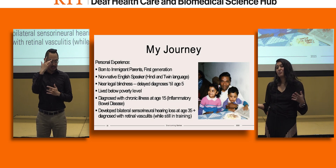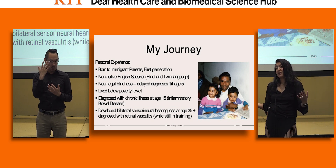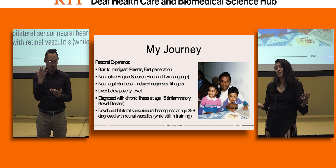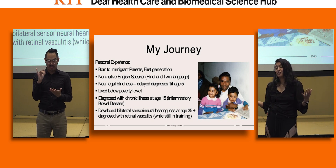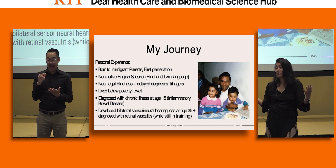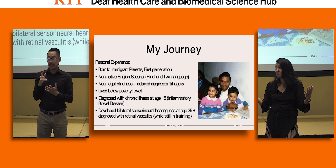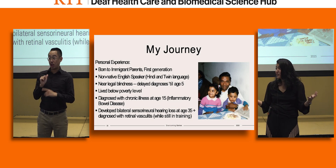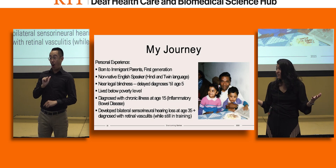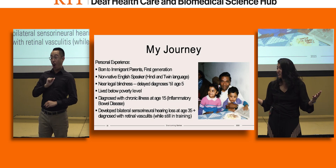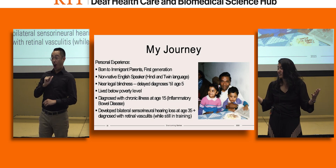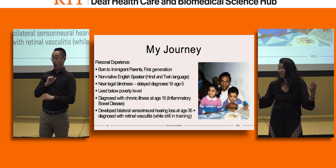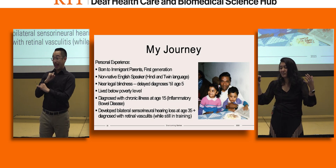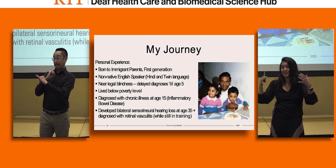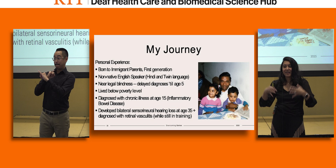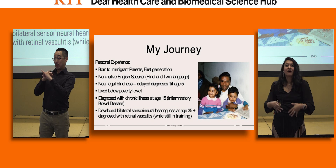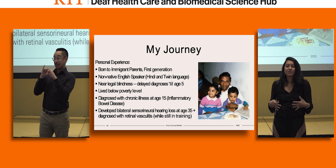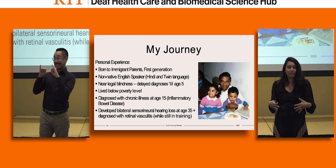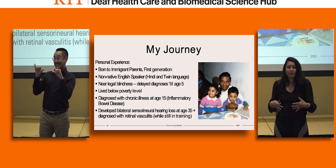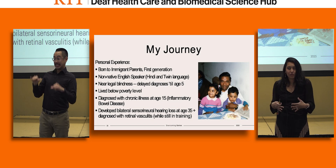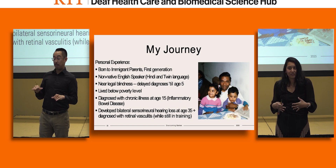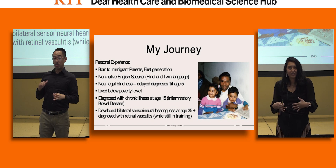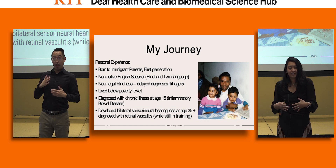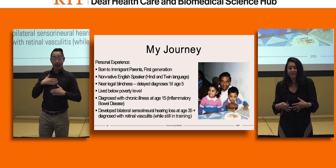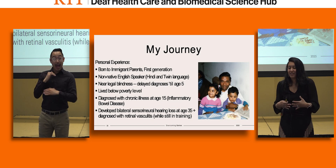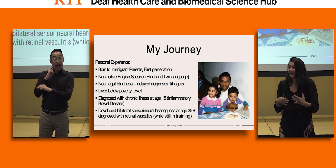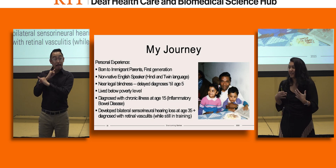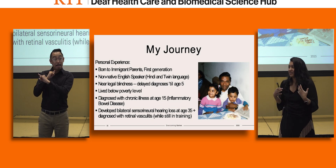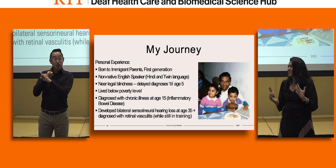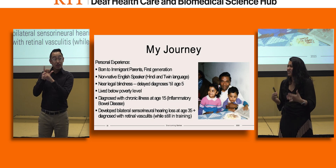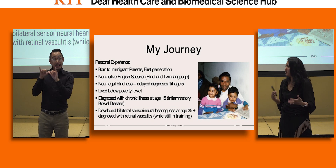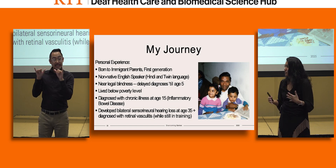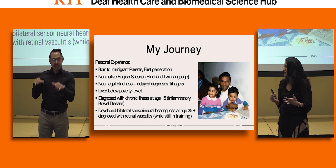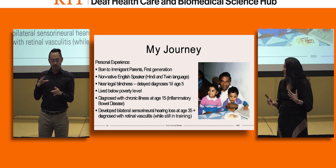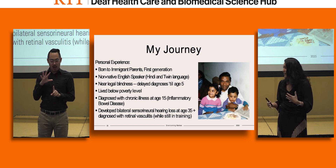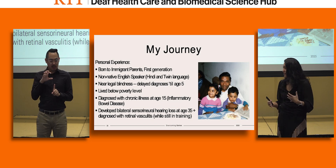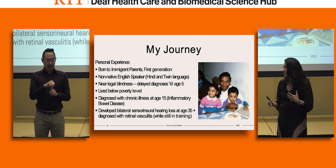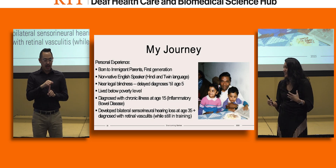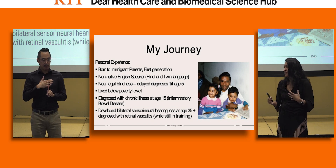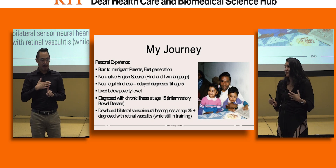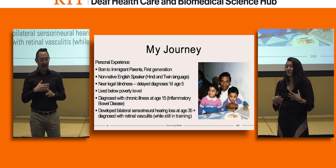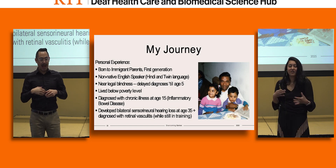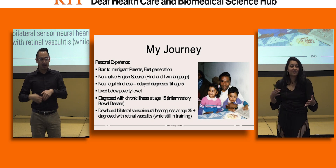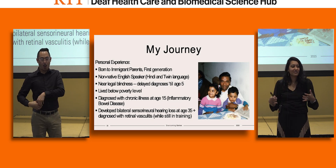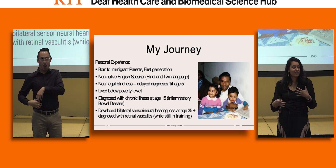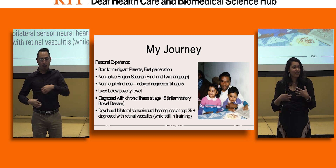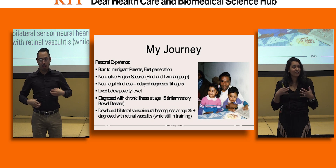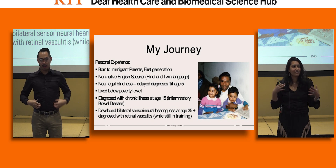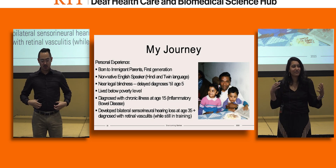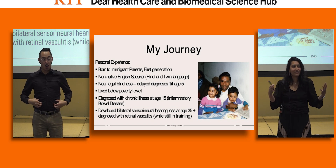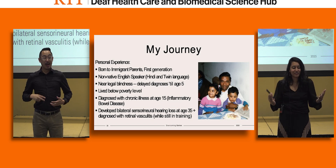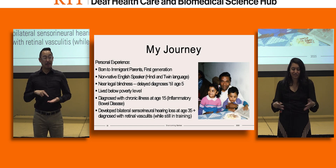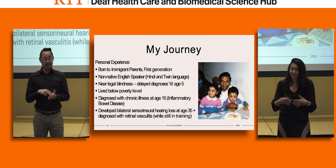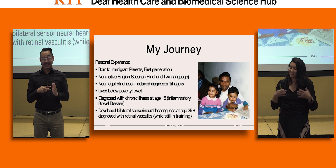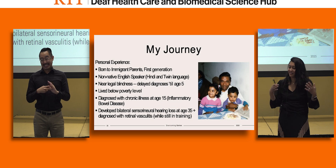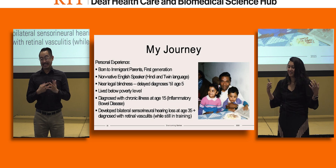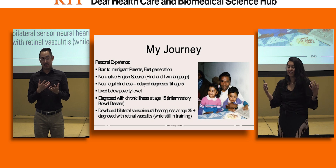where your immune system attacks your colon and thinks it shouldn't be there. And so, it causes a lot of destruction